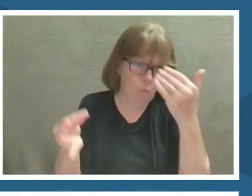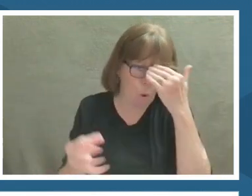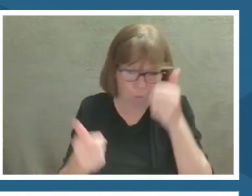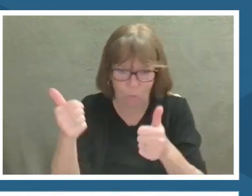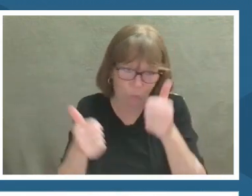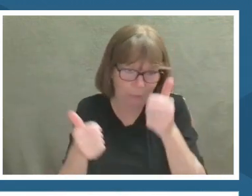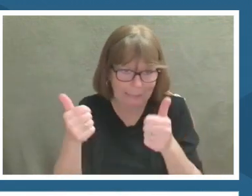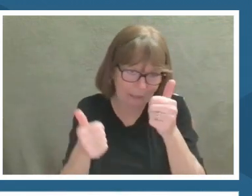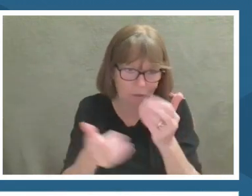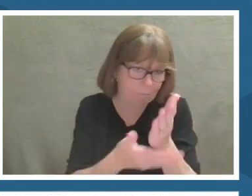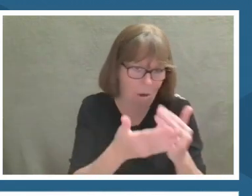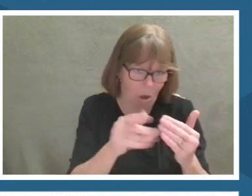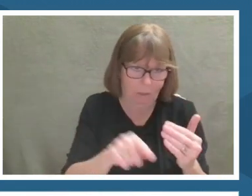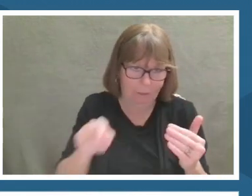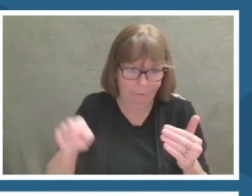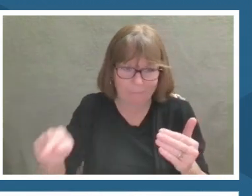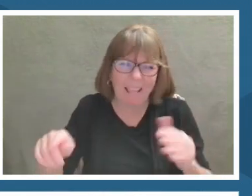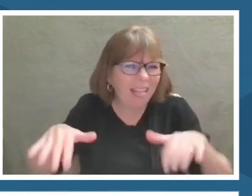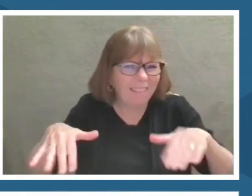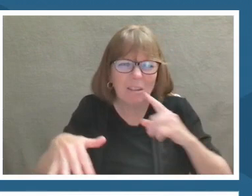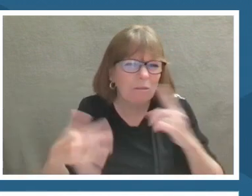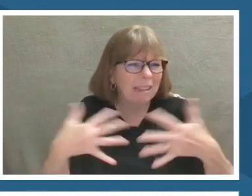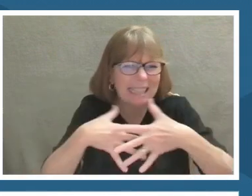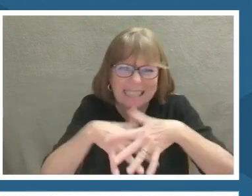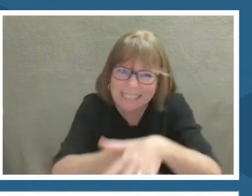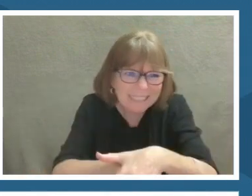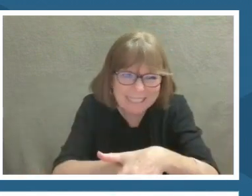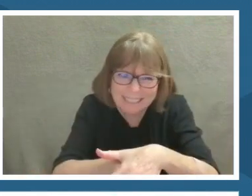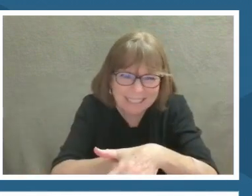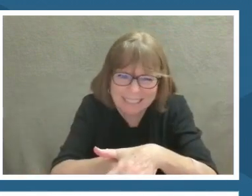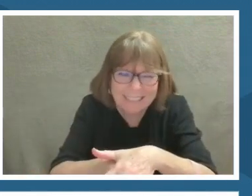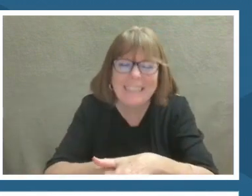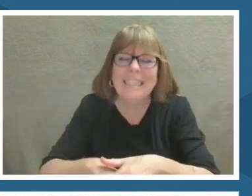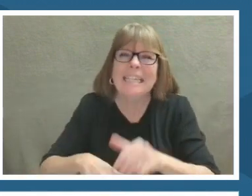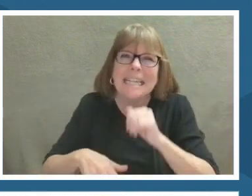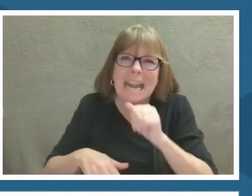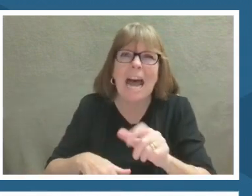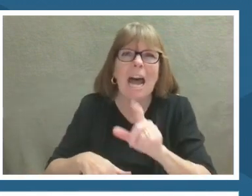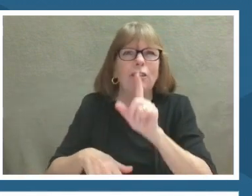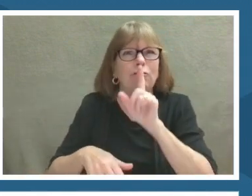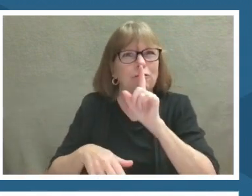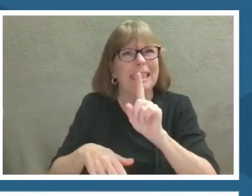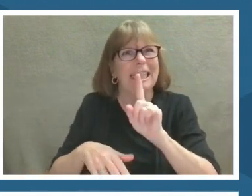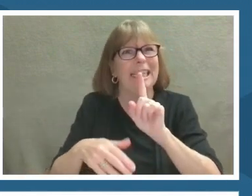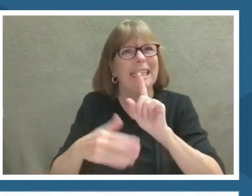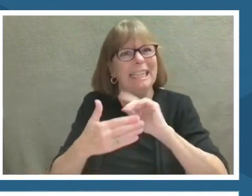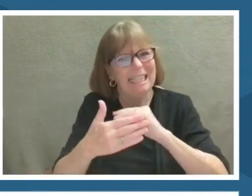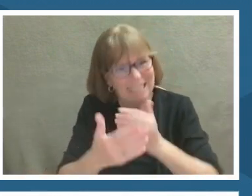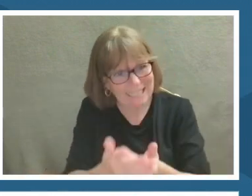different times and so it's not reaching true